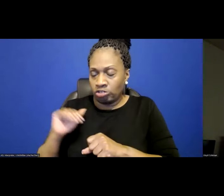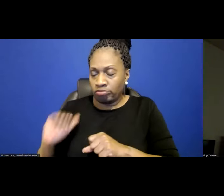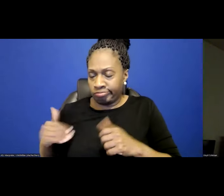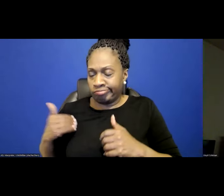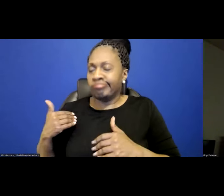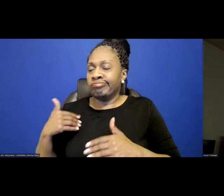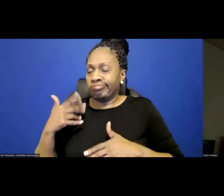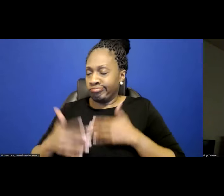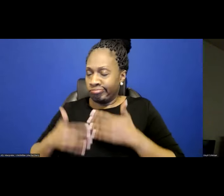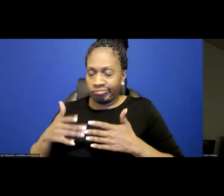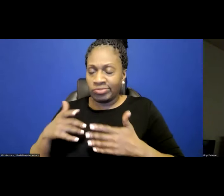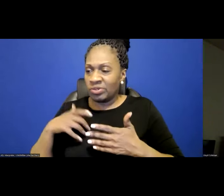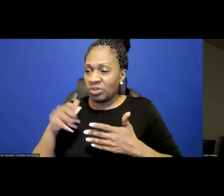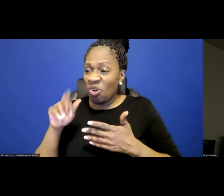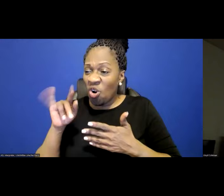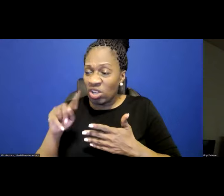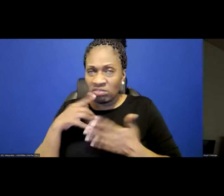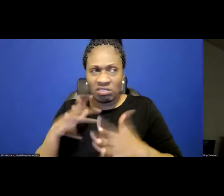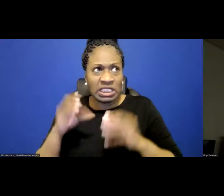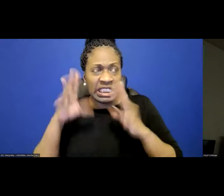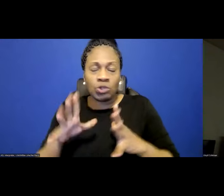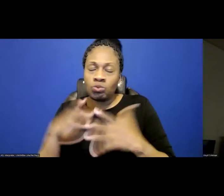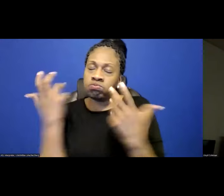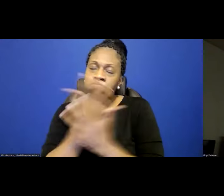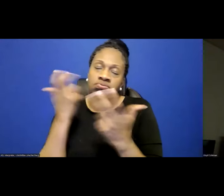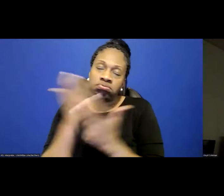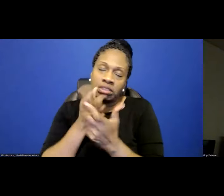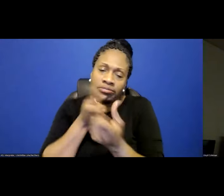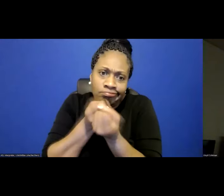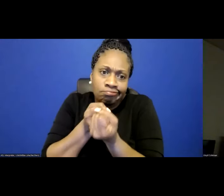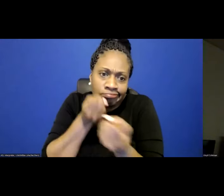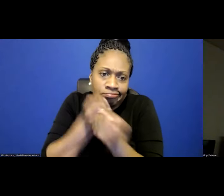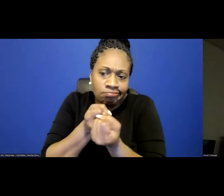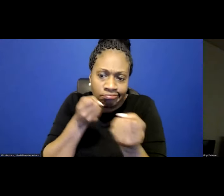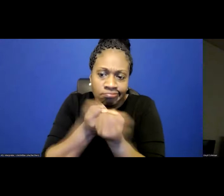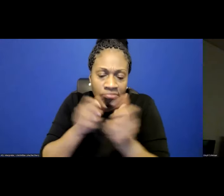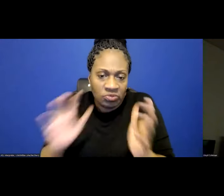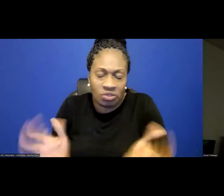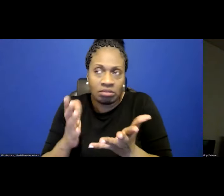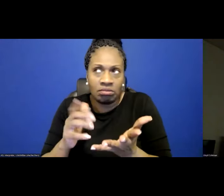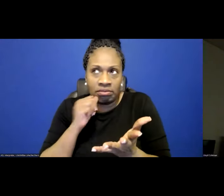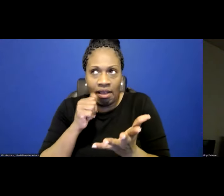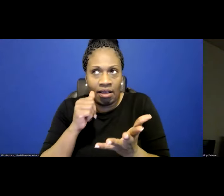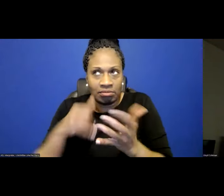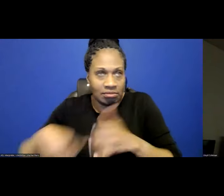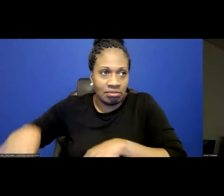I had some incredibly supportive teachers. And I know that's not the case for many of my colleagues,